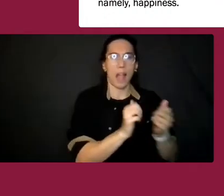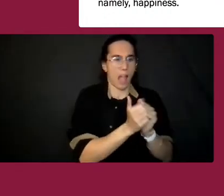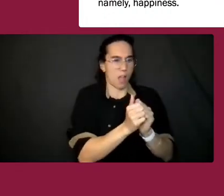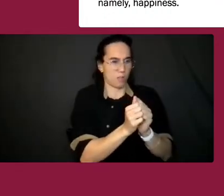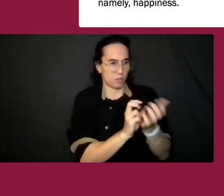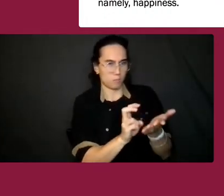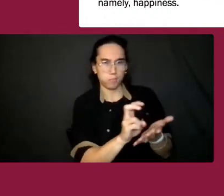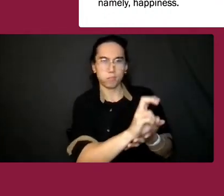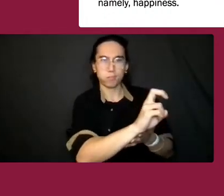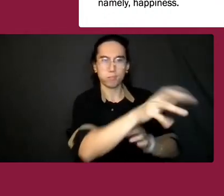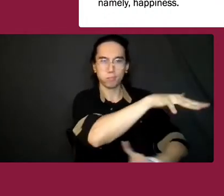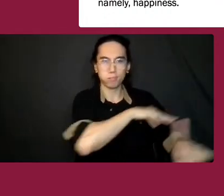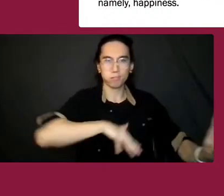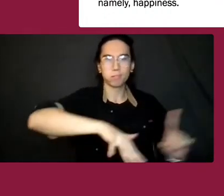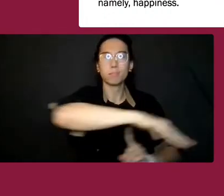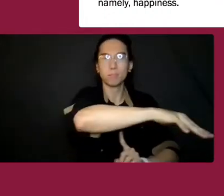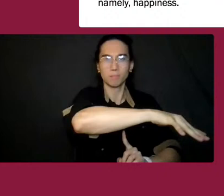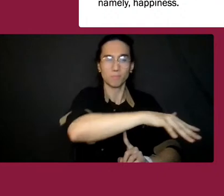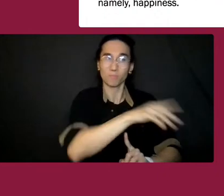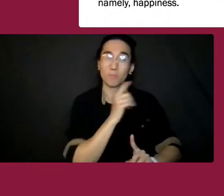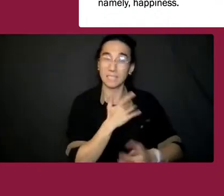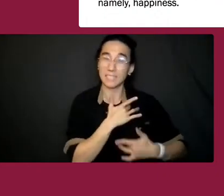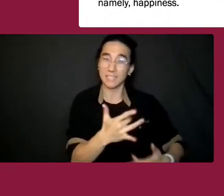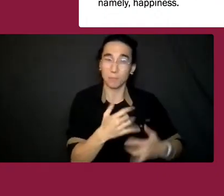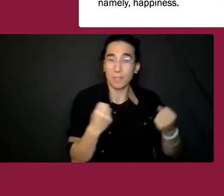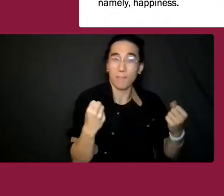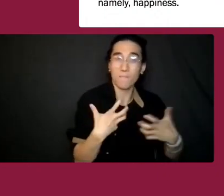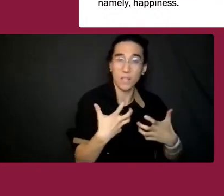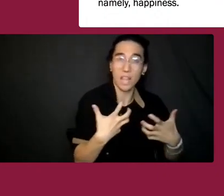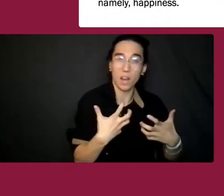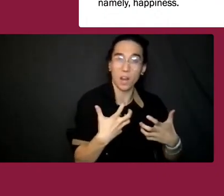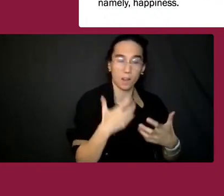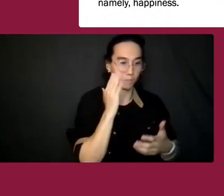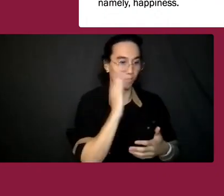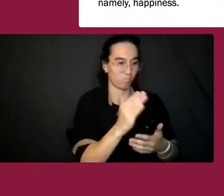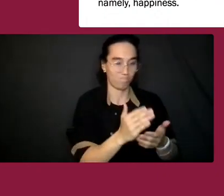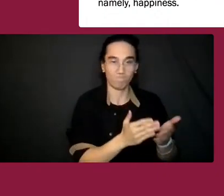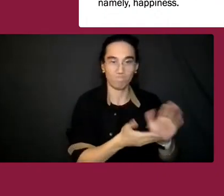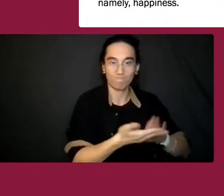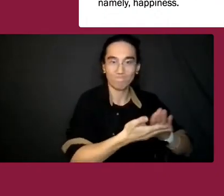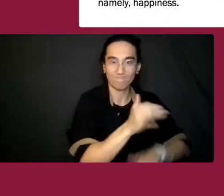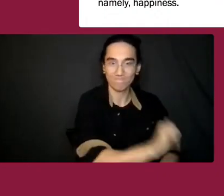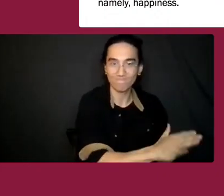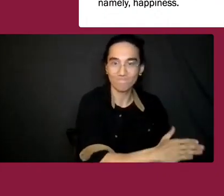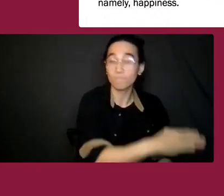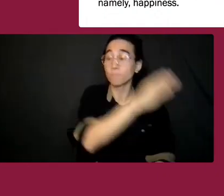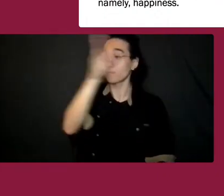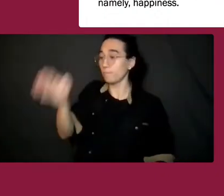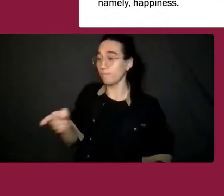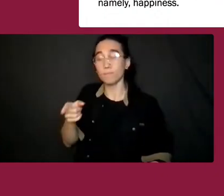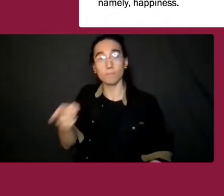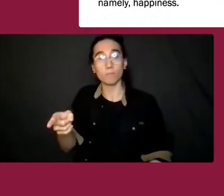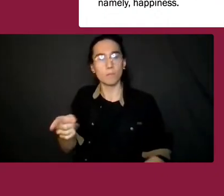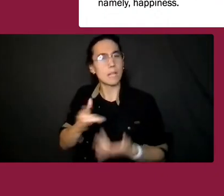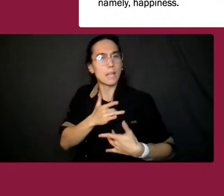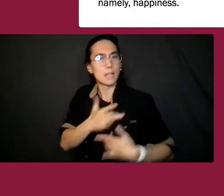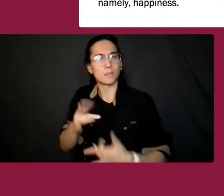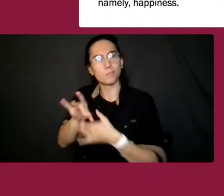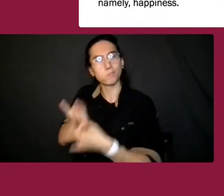In contrast, the essence is focused on purpose, connection, and spiritual growth, operating from a place